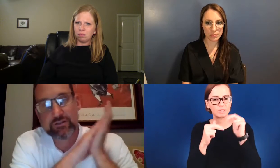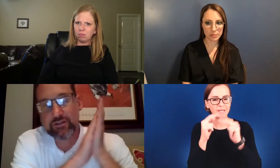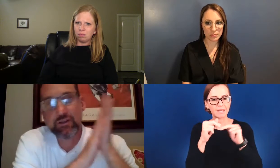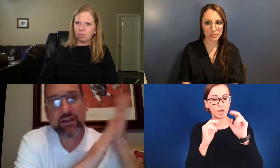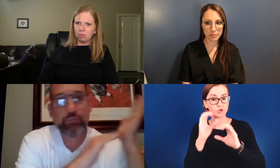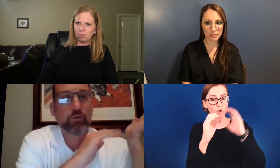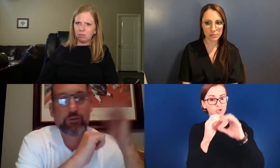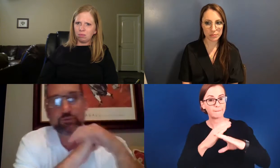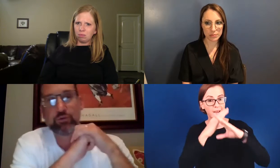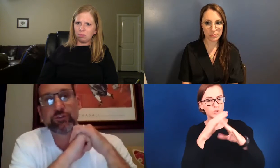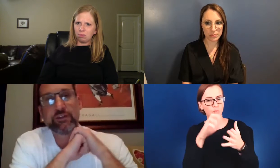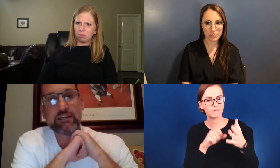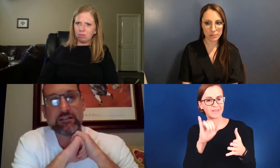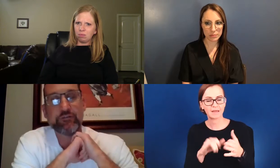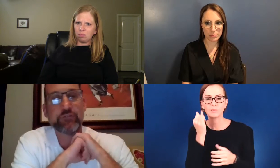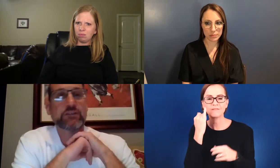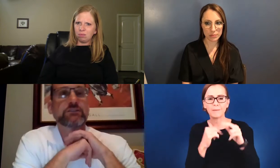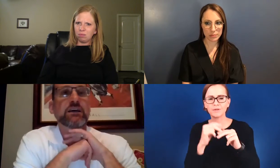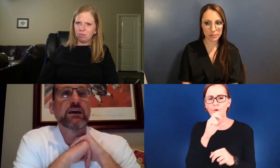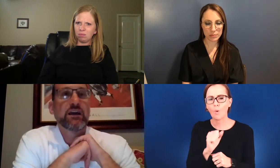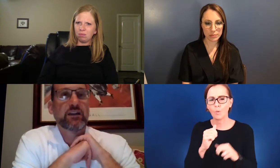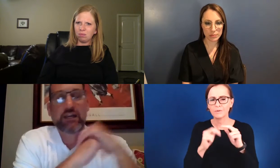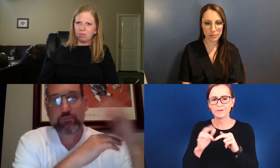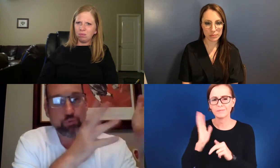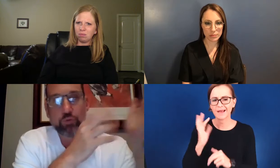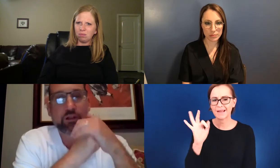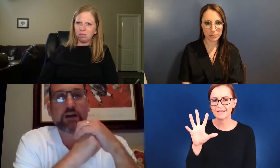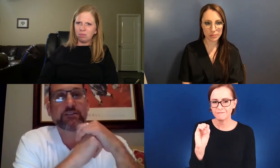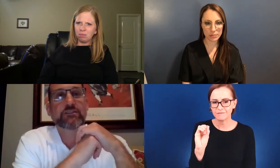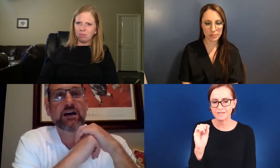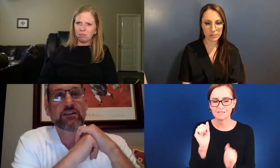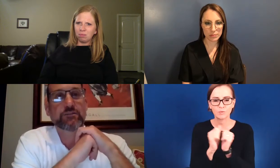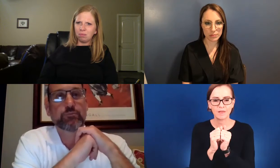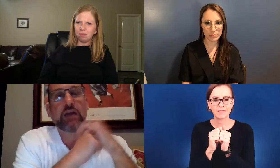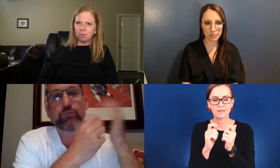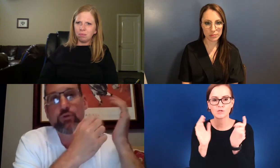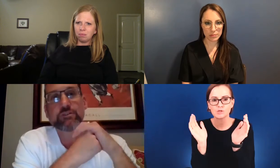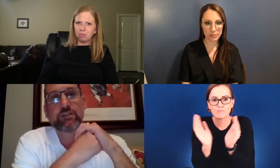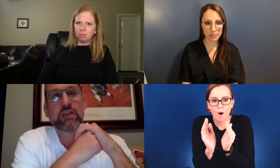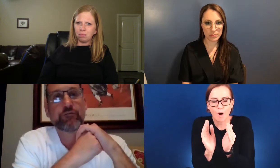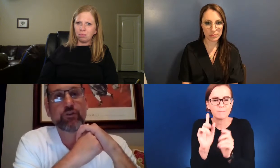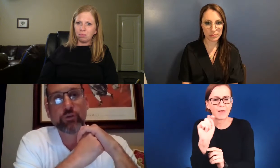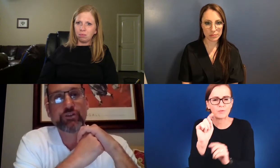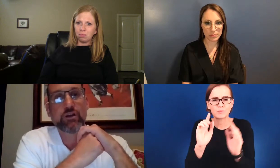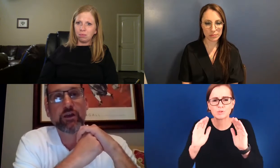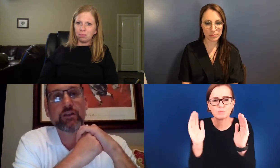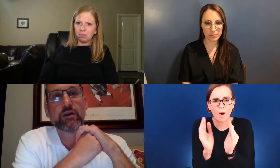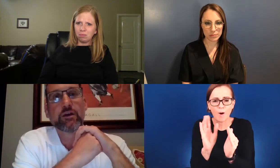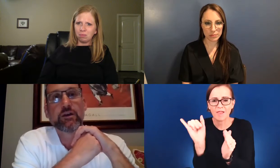So say you got a building that was built in the 1950s and it has broom closet size bathrooms that you can't fit a wheelchair in.